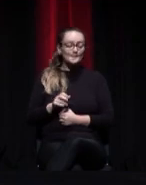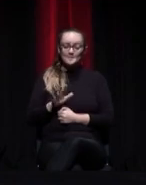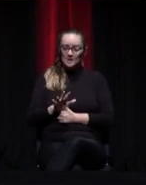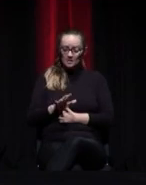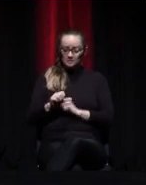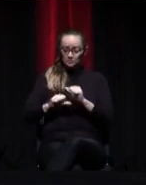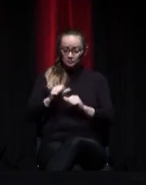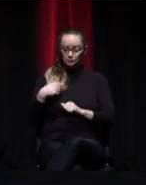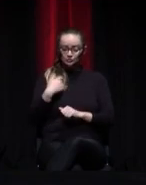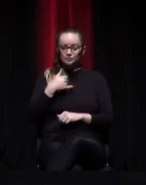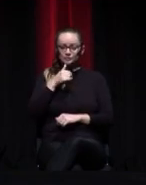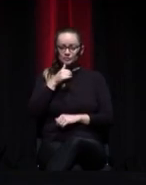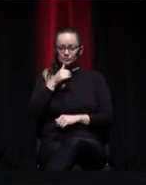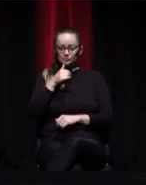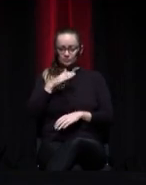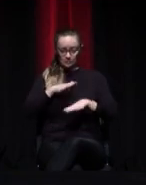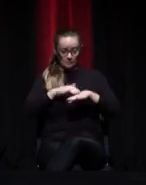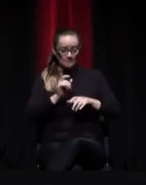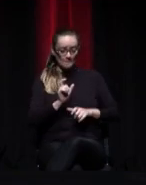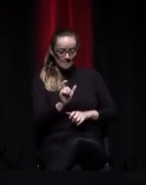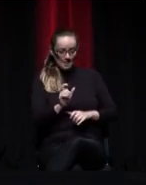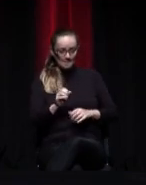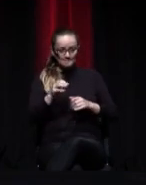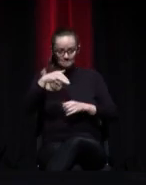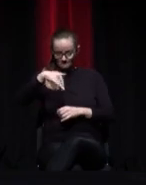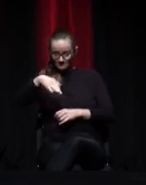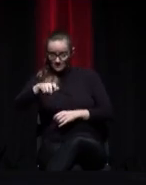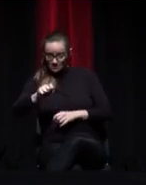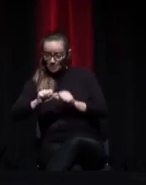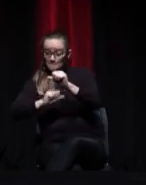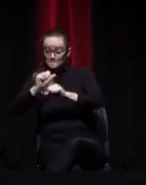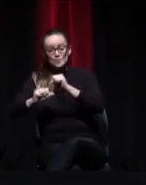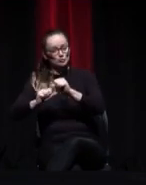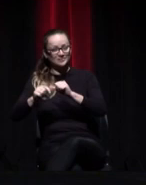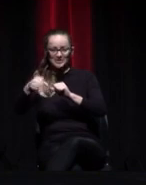but it changes we're now calling media. Media implied, I want to believe,